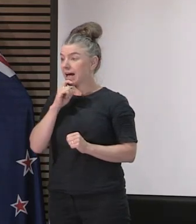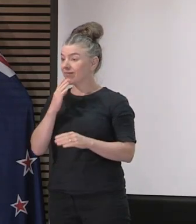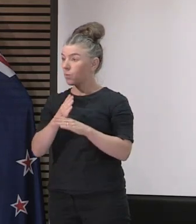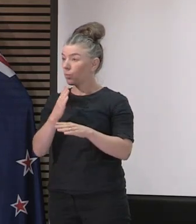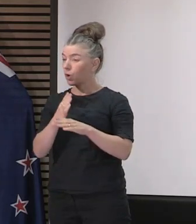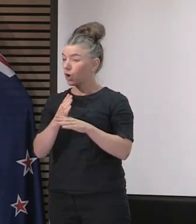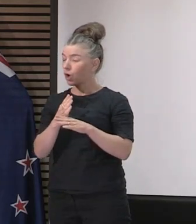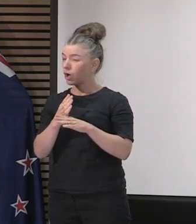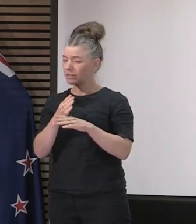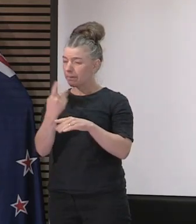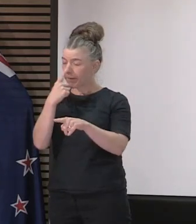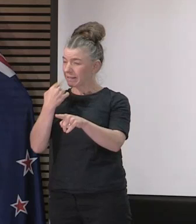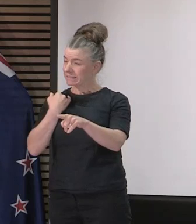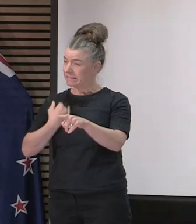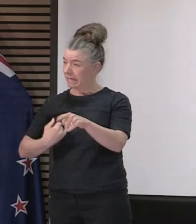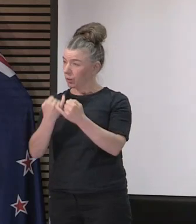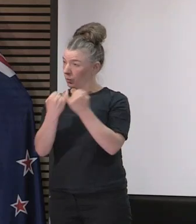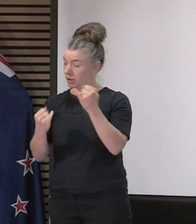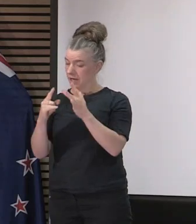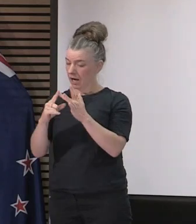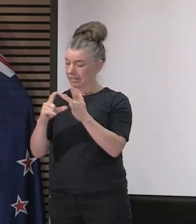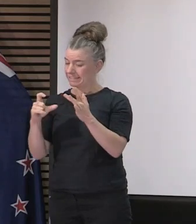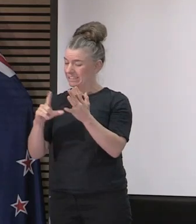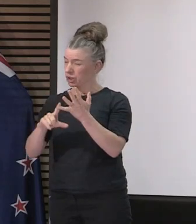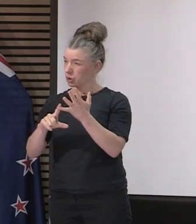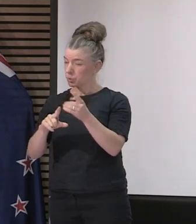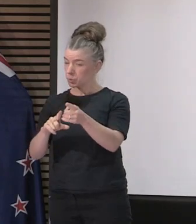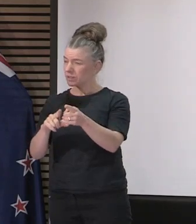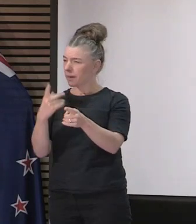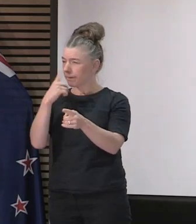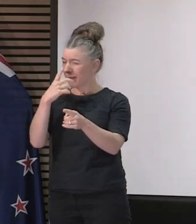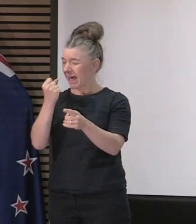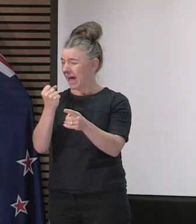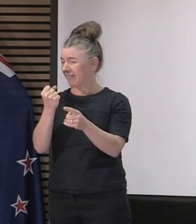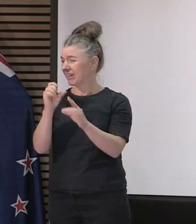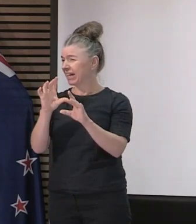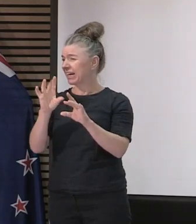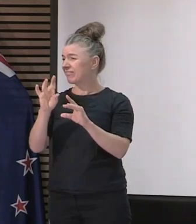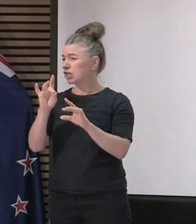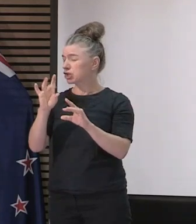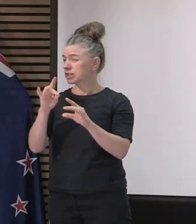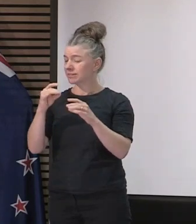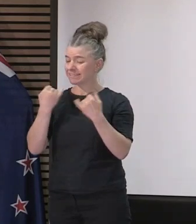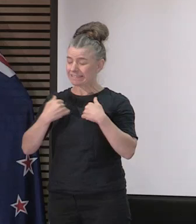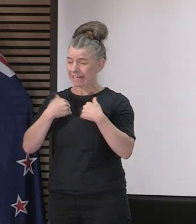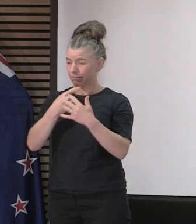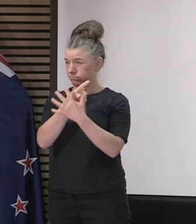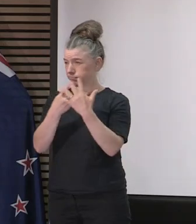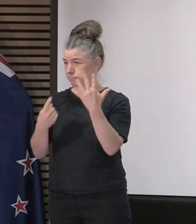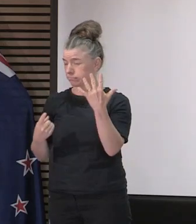clinicians, remembering that staff insider hospitals day in and day out, particularly in intensive care unit are